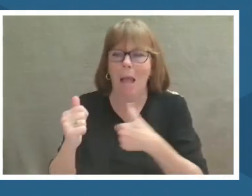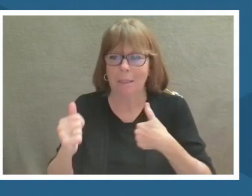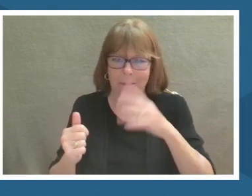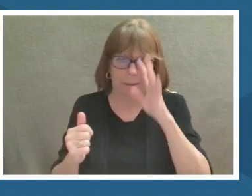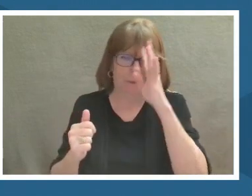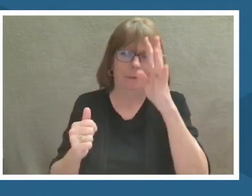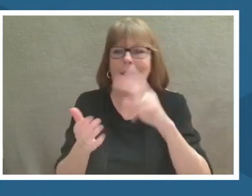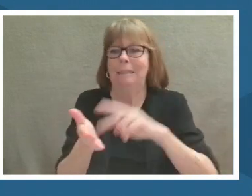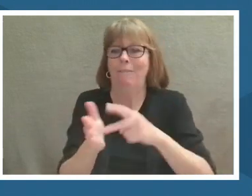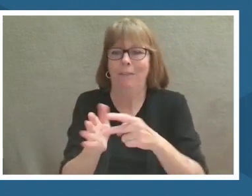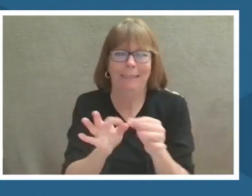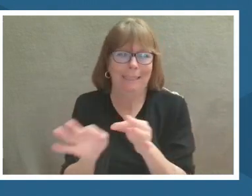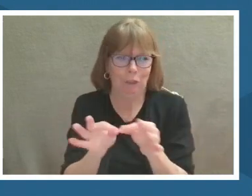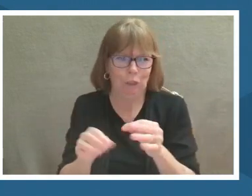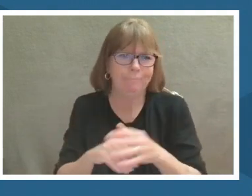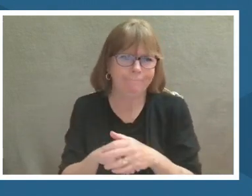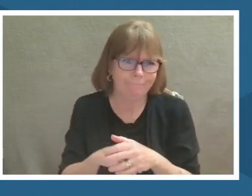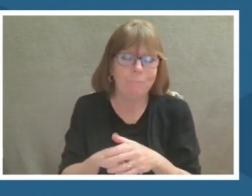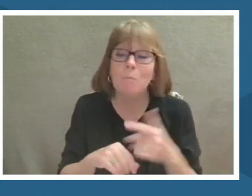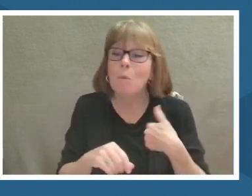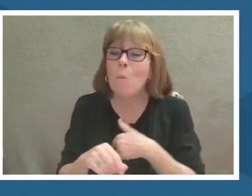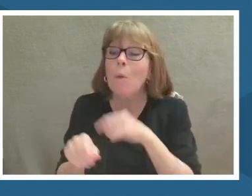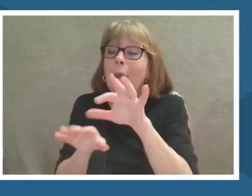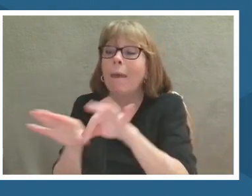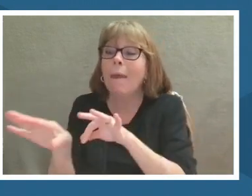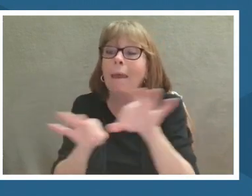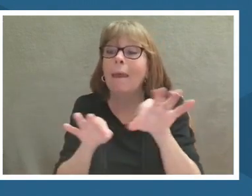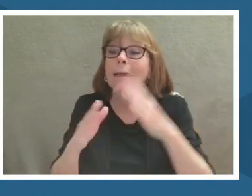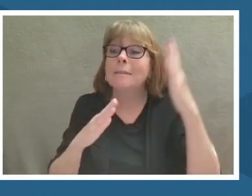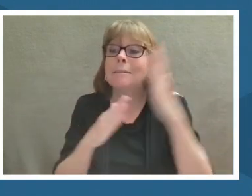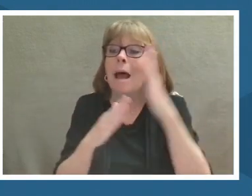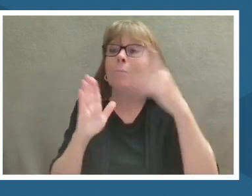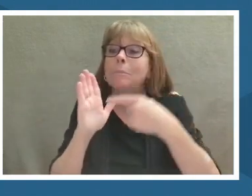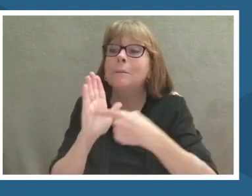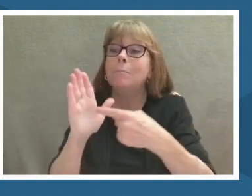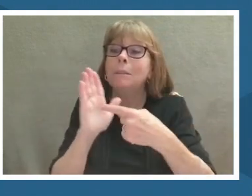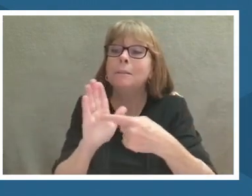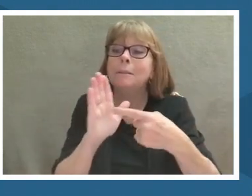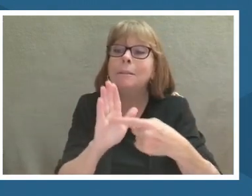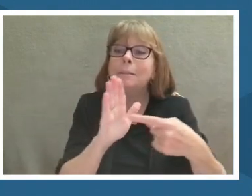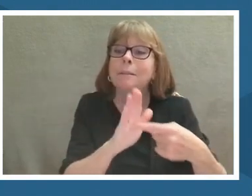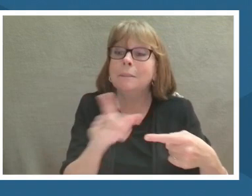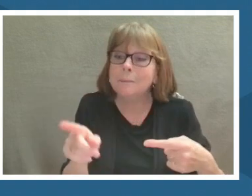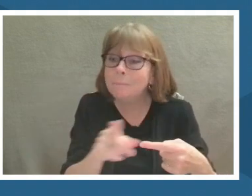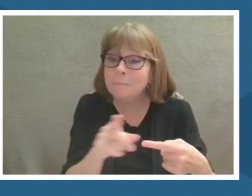exemplars and uh around how